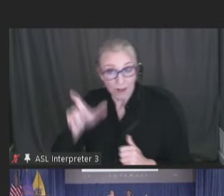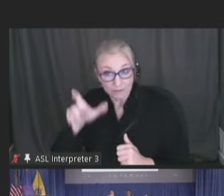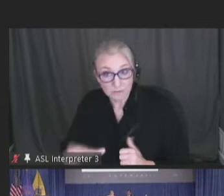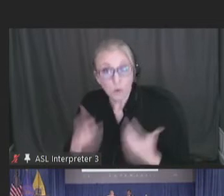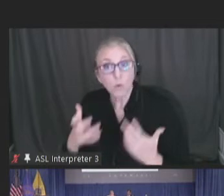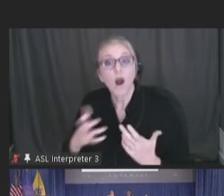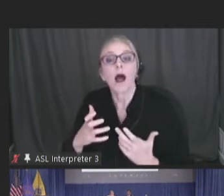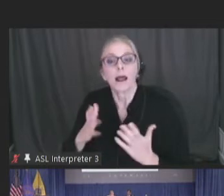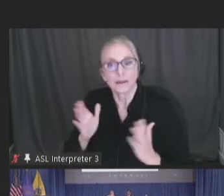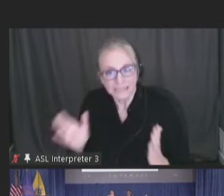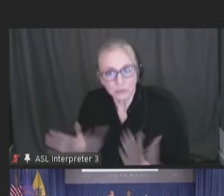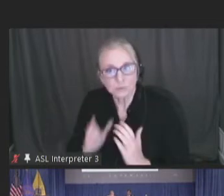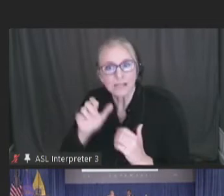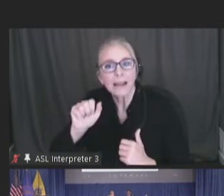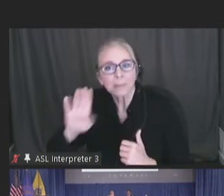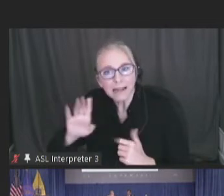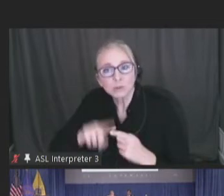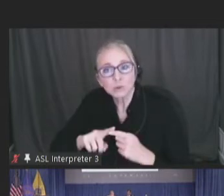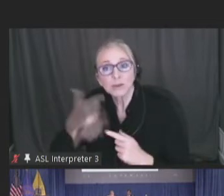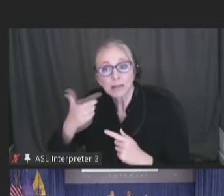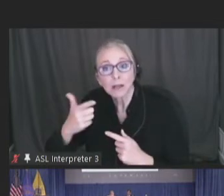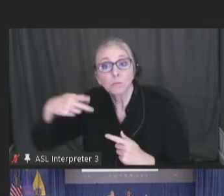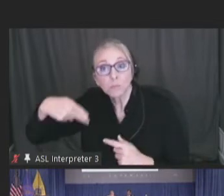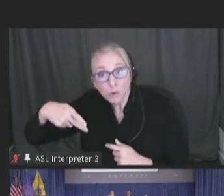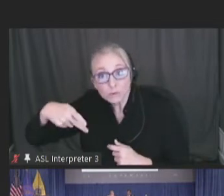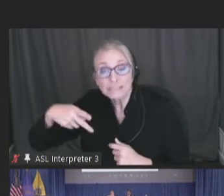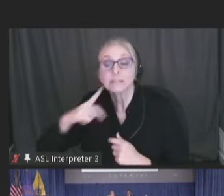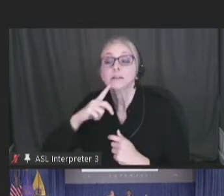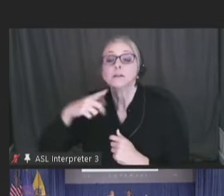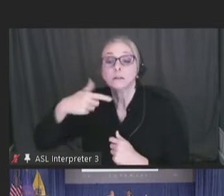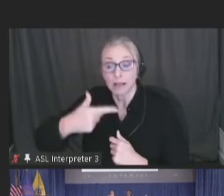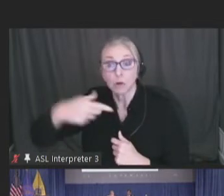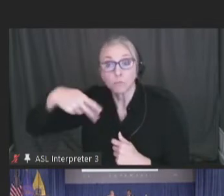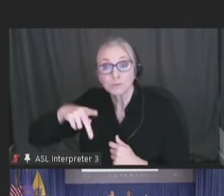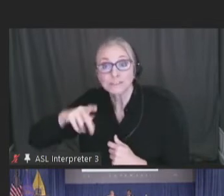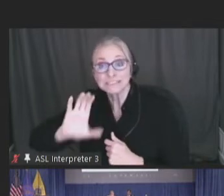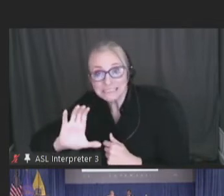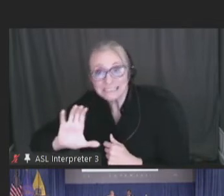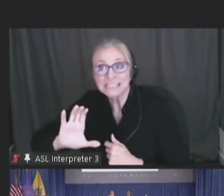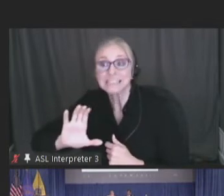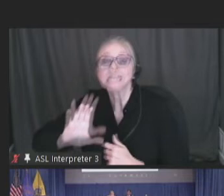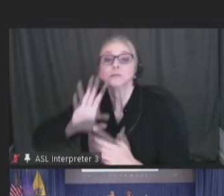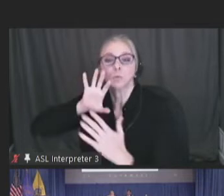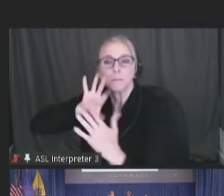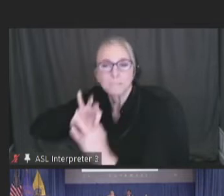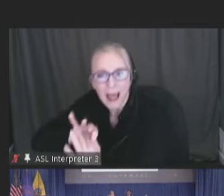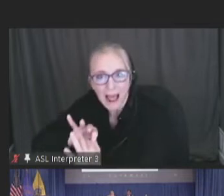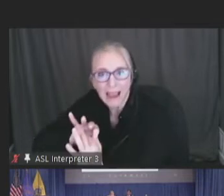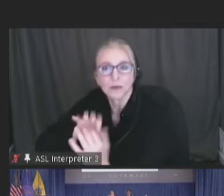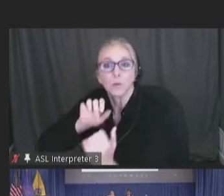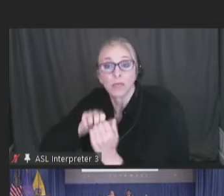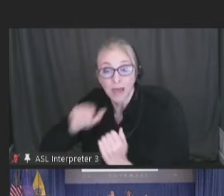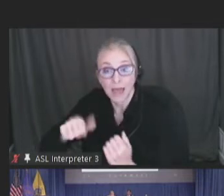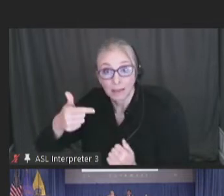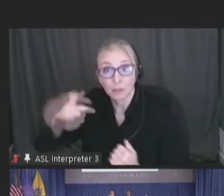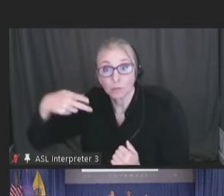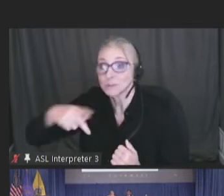antibodies to the glycoproteins -- to glycoprotein C to bind to glycoprotein and not allow it to